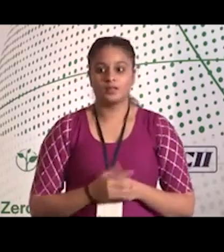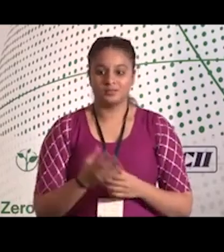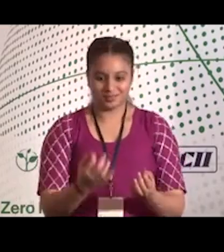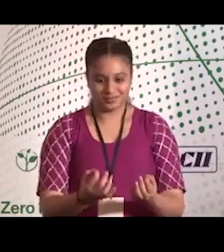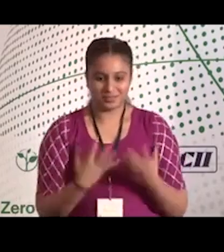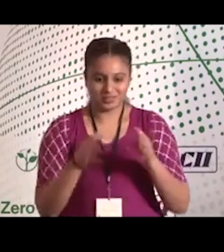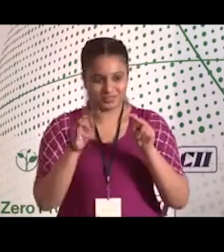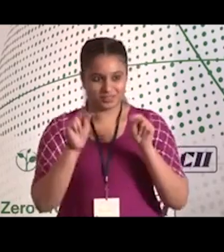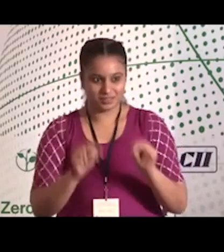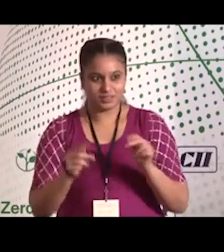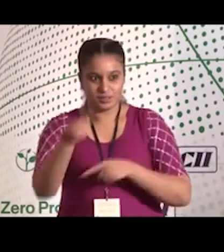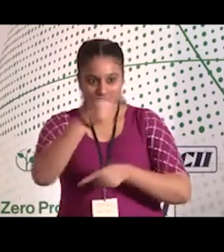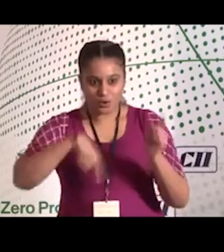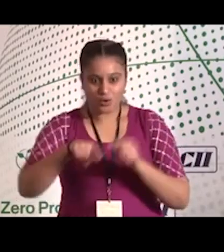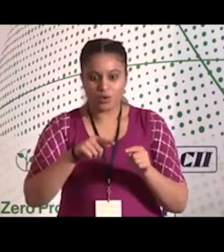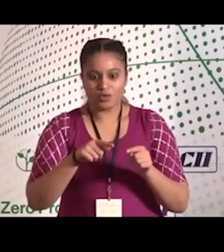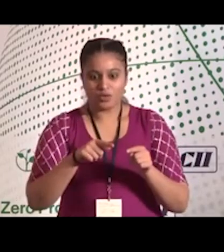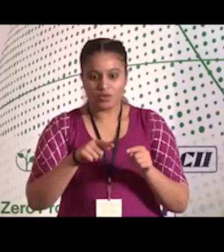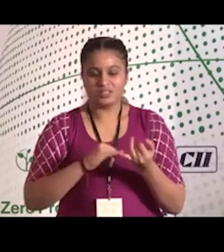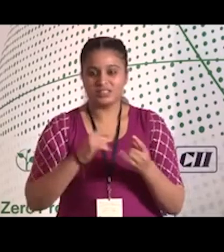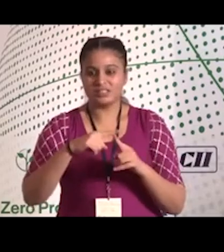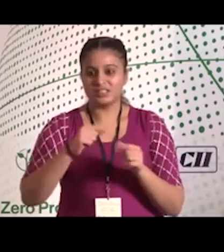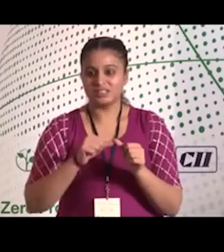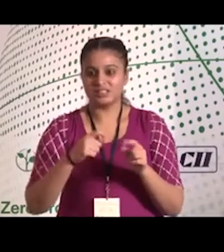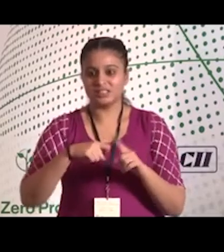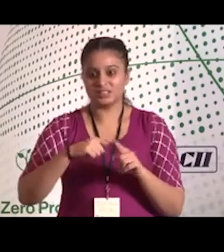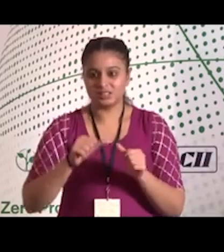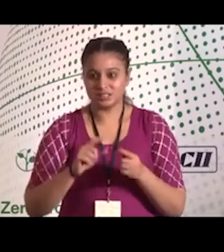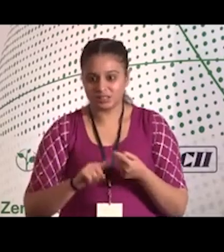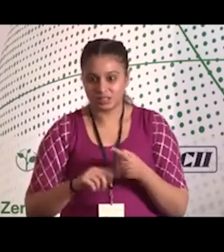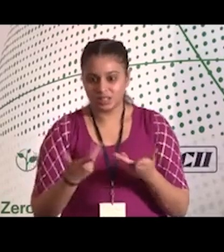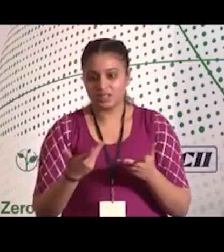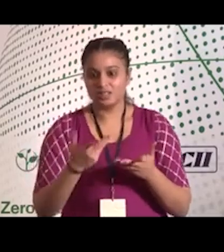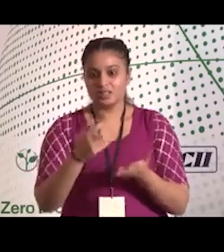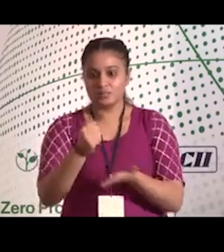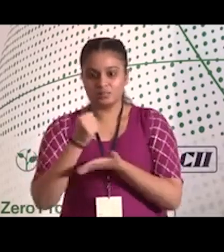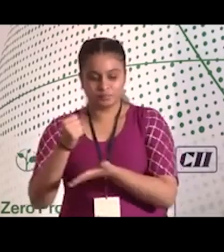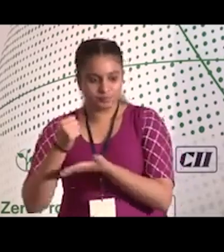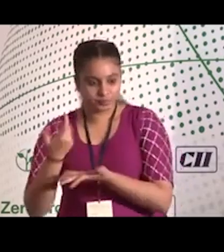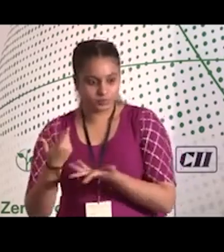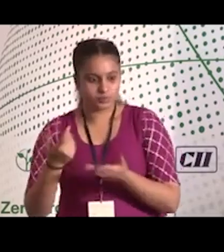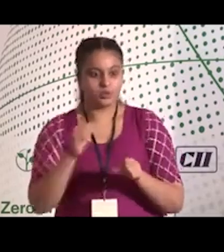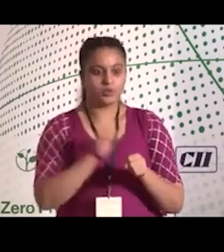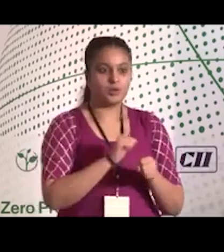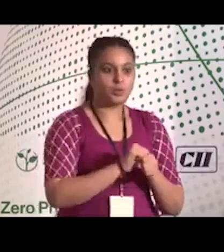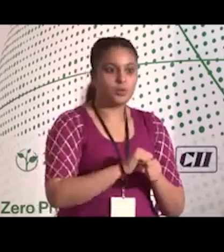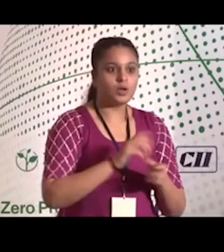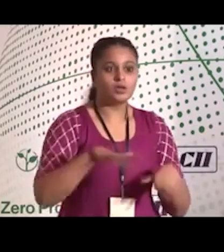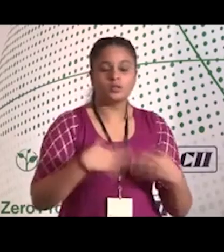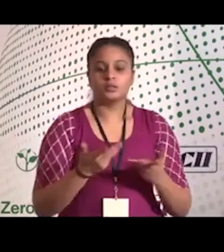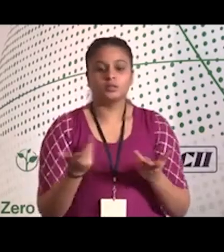among all the stakeholders to work on entrepreneurship space,